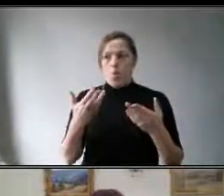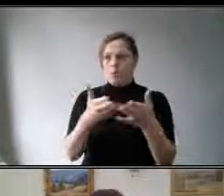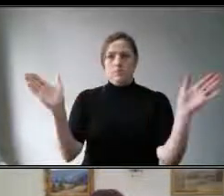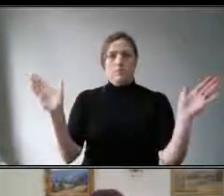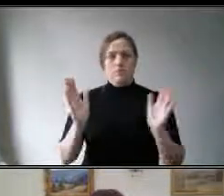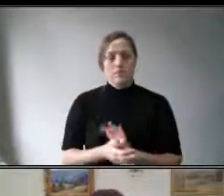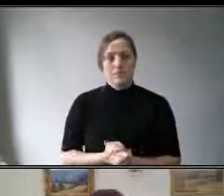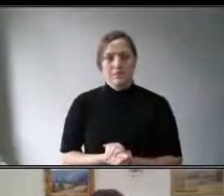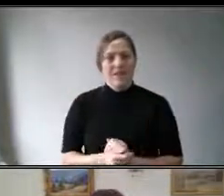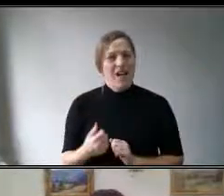to our organization